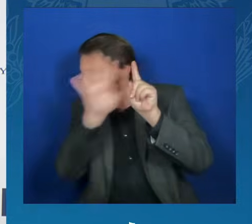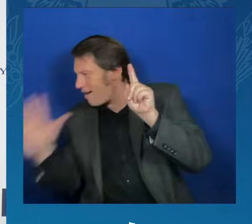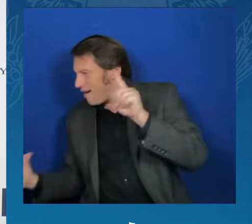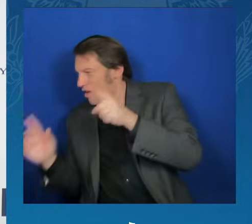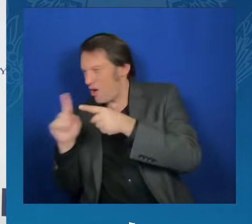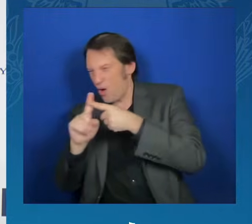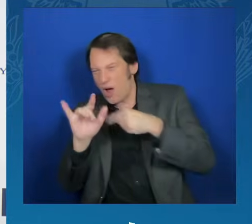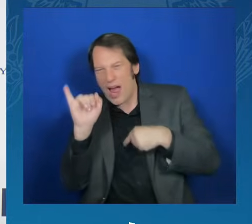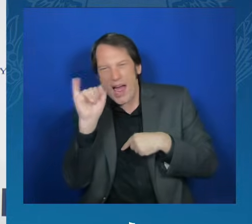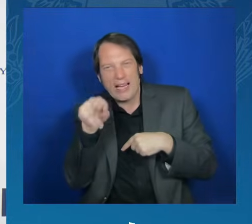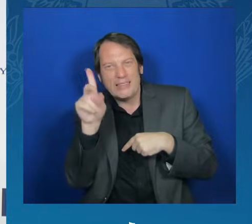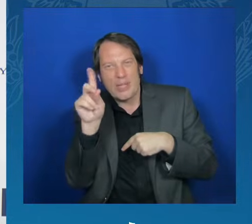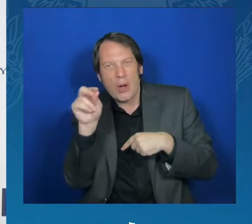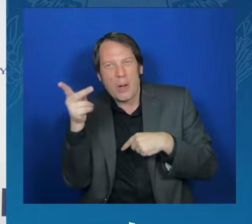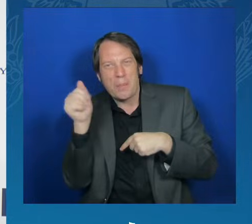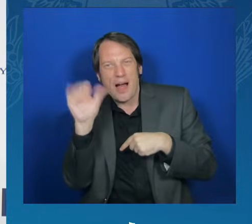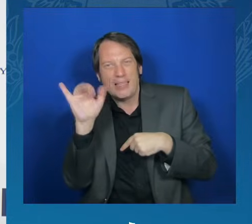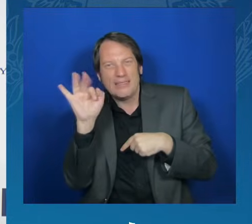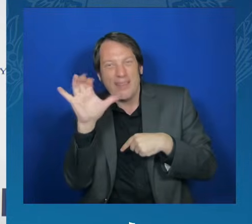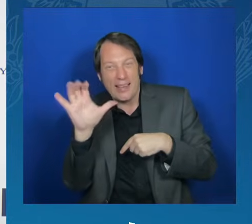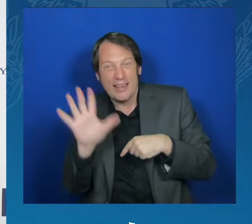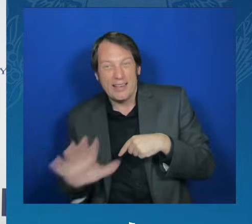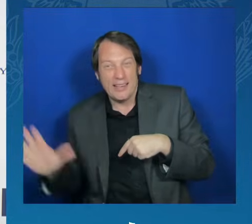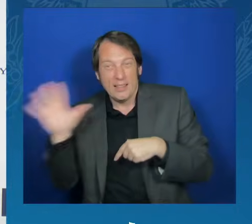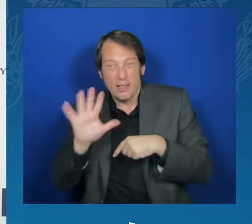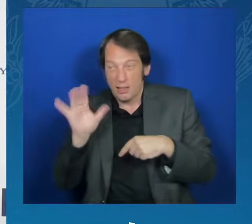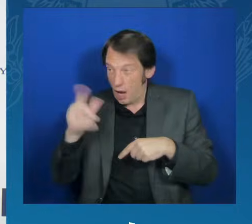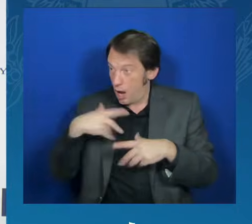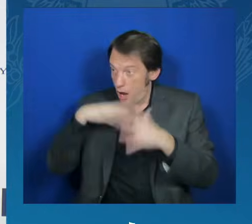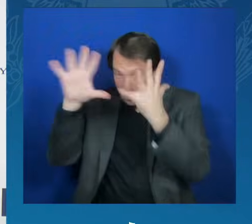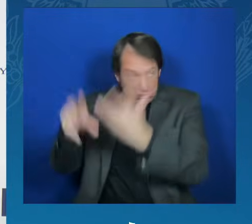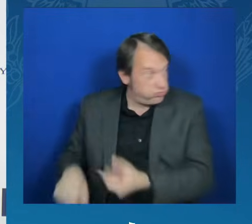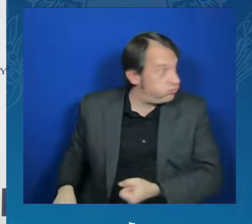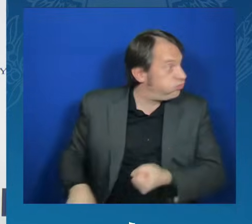President Biden and I have demonstrated there is a smarter way.